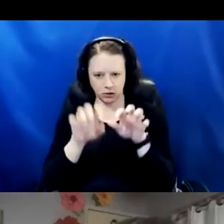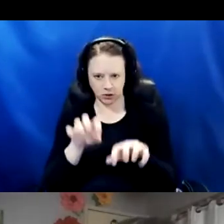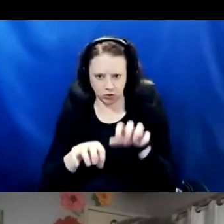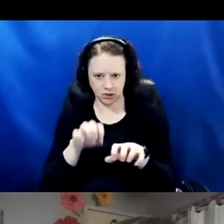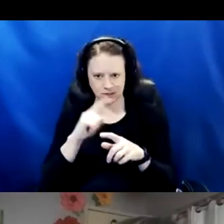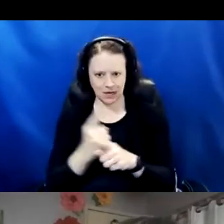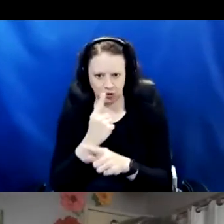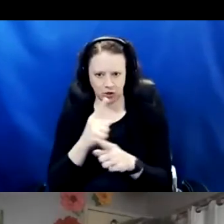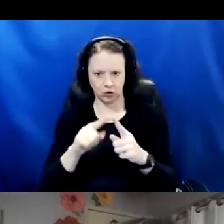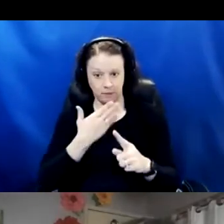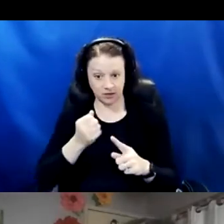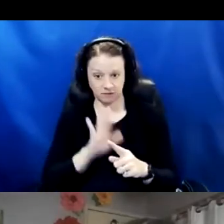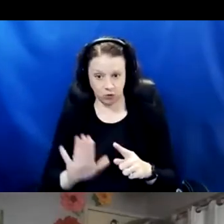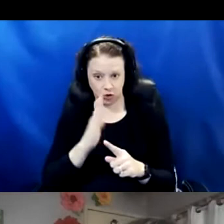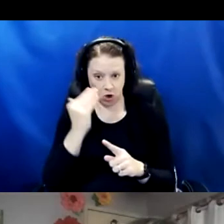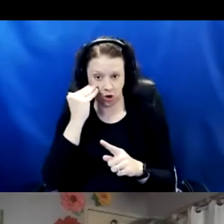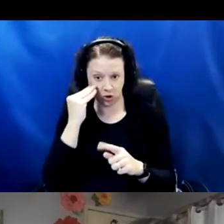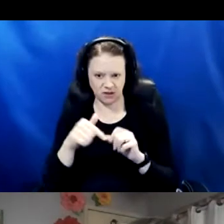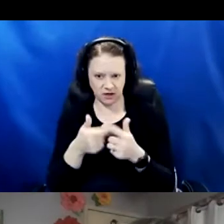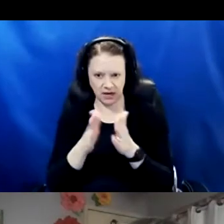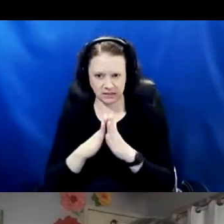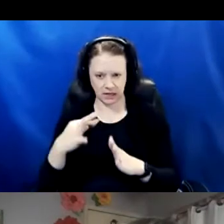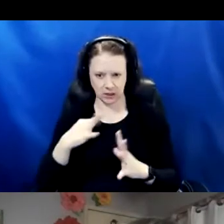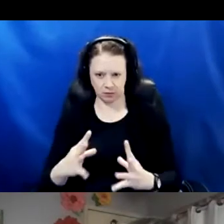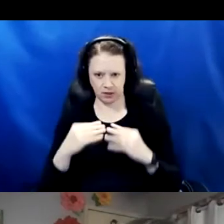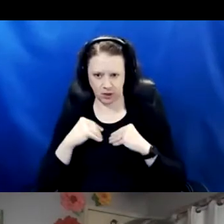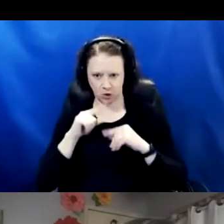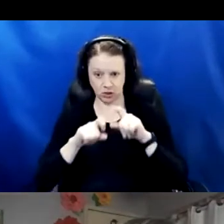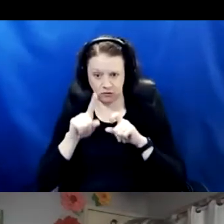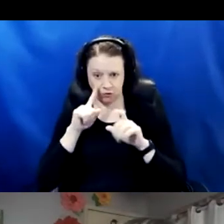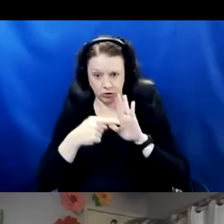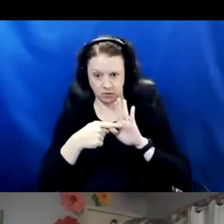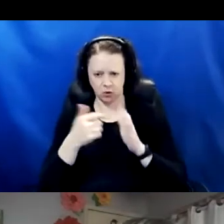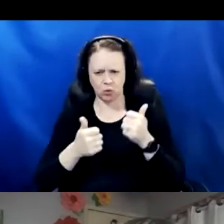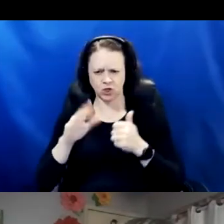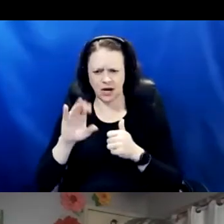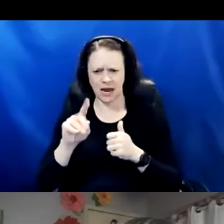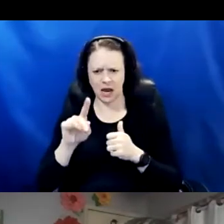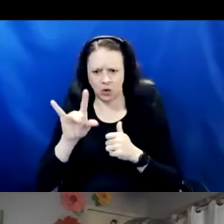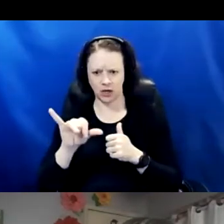of your knowledge and asking you some eligibility questions such as the county that you live in, your occupation,